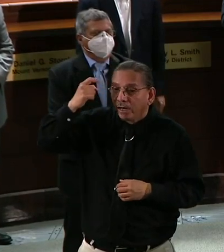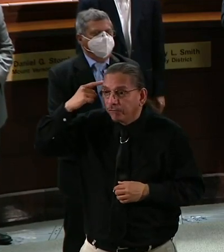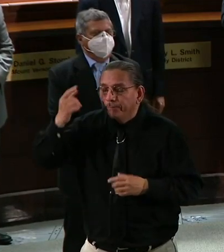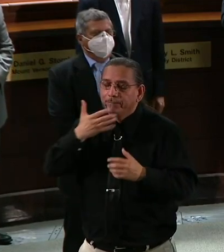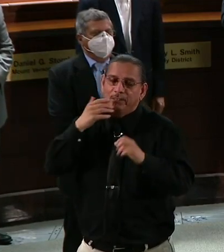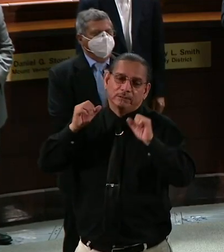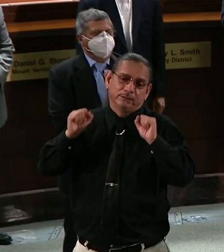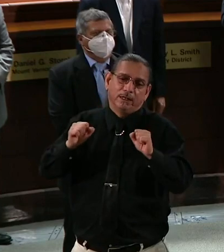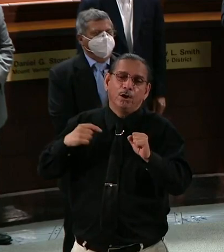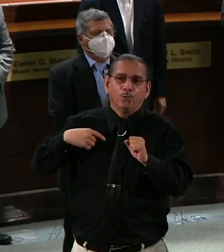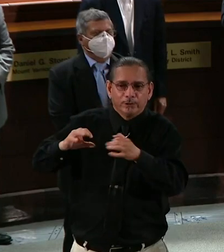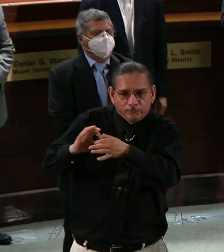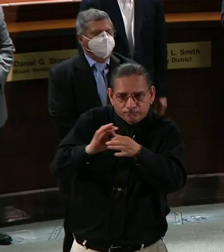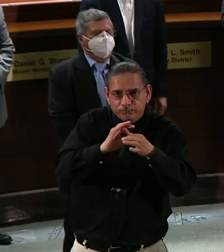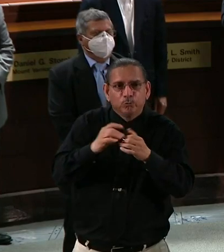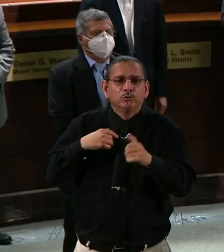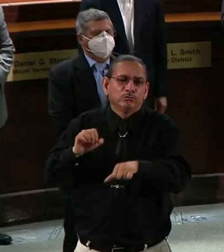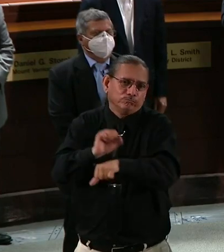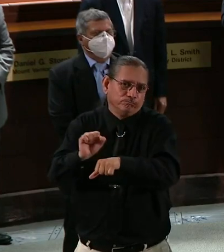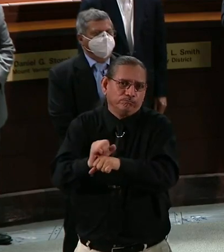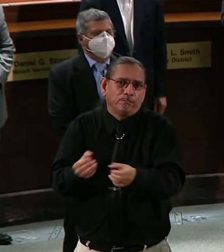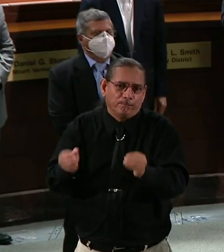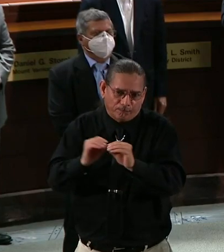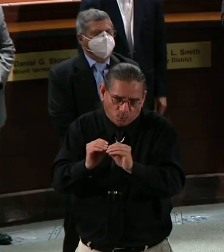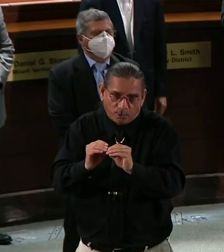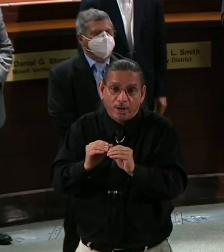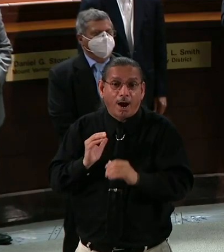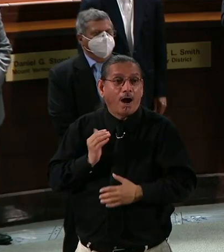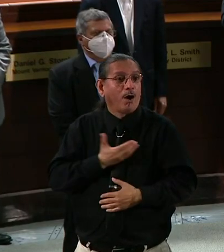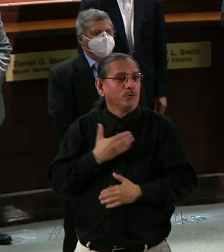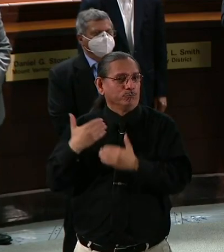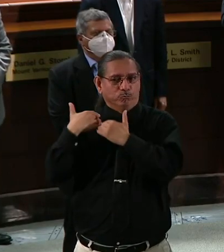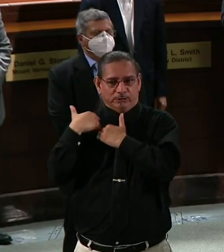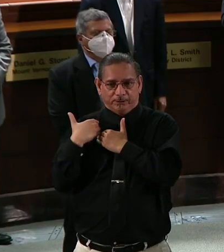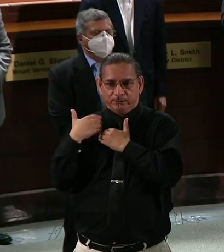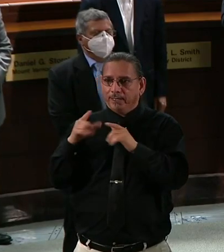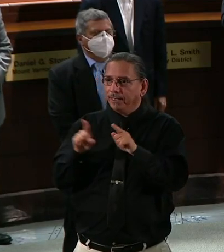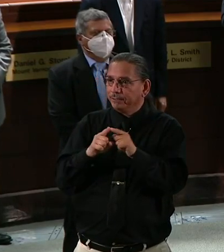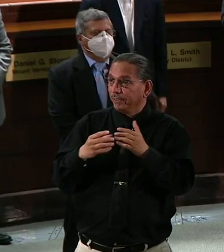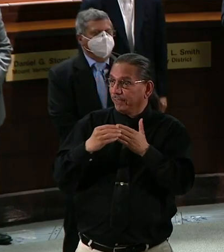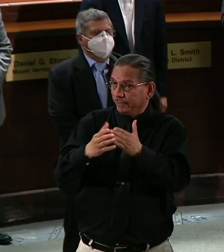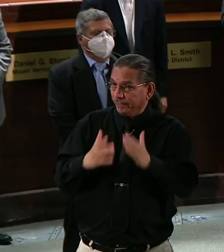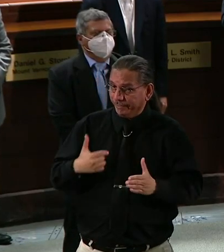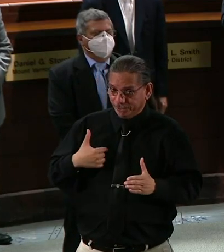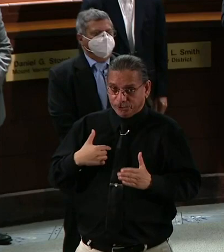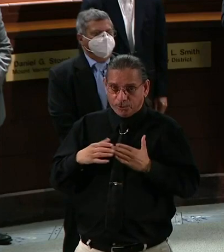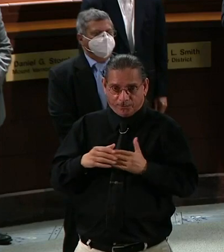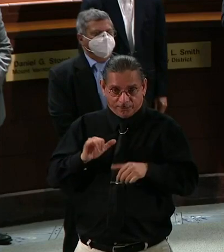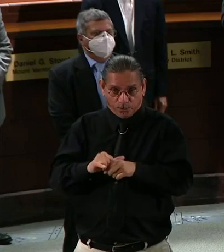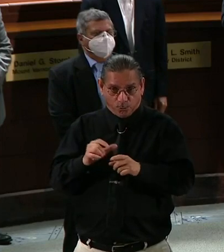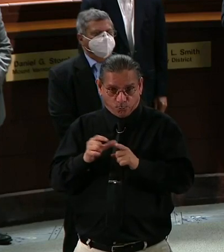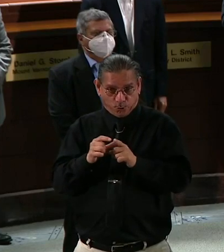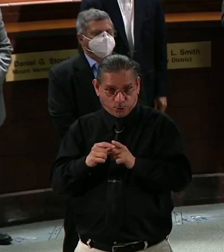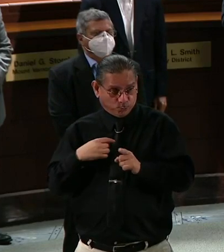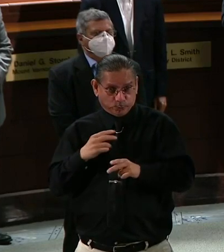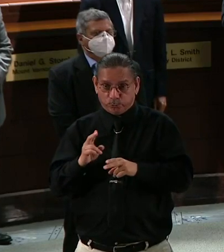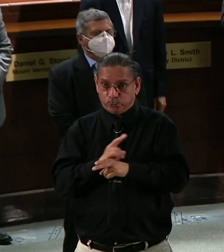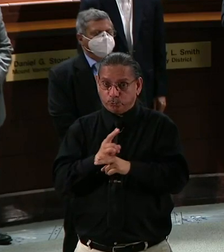DOING AS MUCH AS THEY CAN BUT WE WILL DO MORE IT IS IT IS OUR